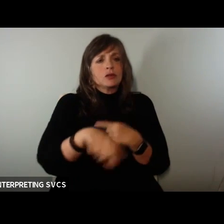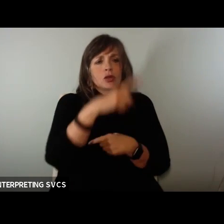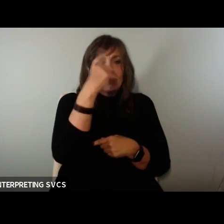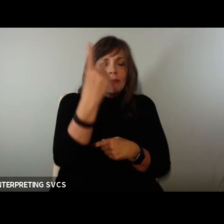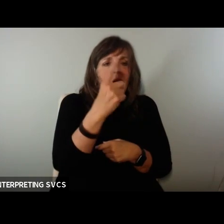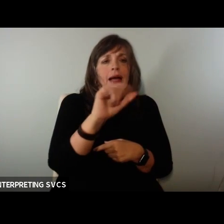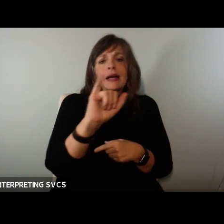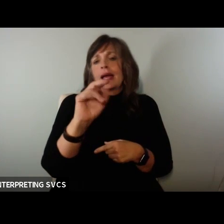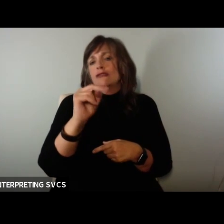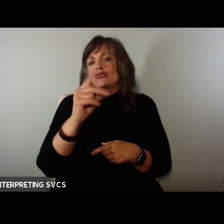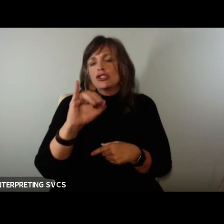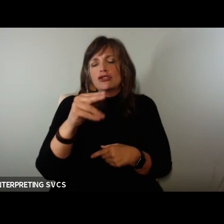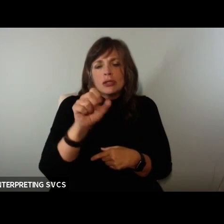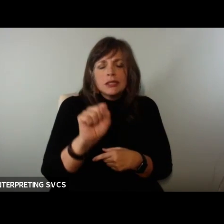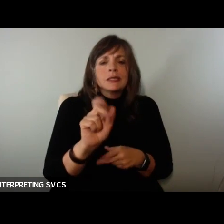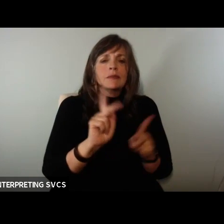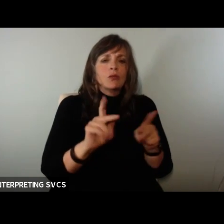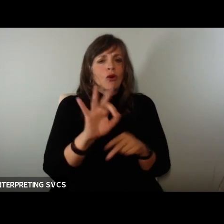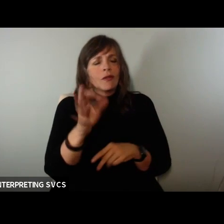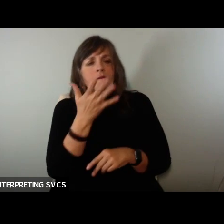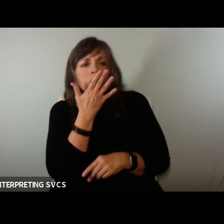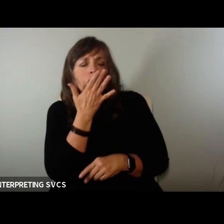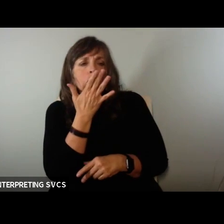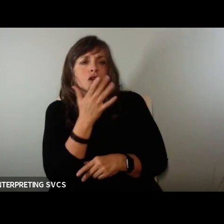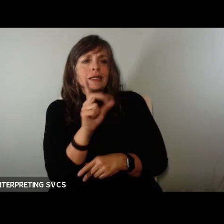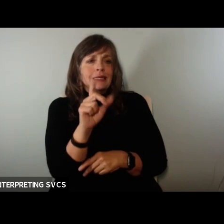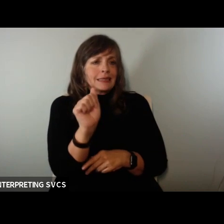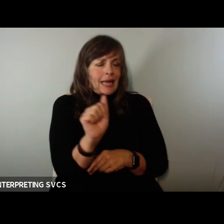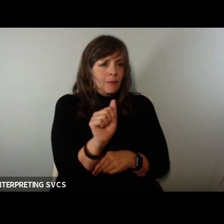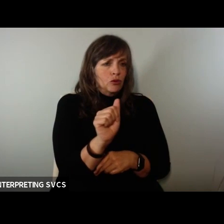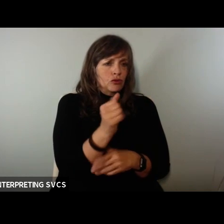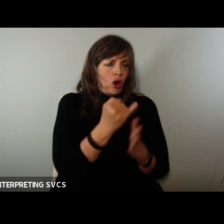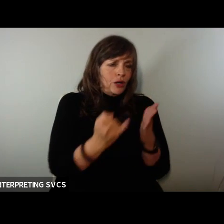disabled artists, and our queer and trans artists